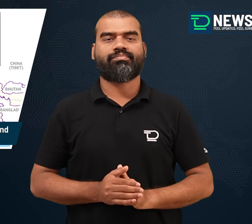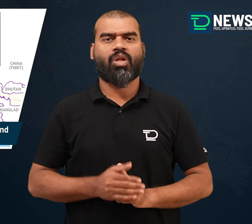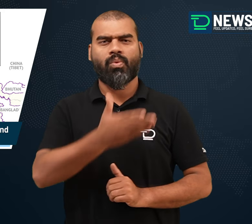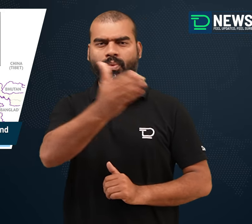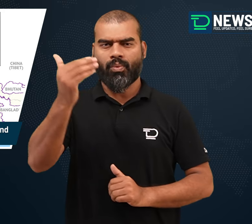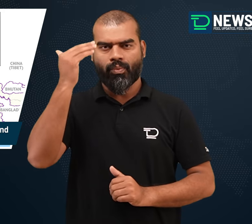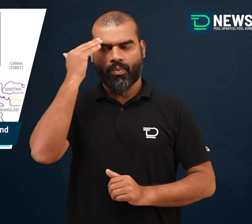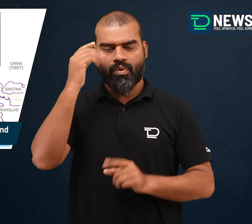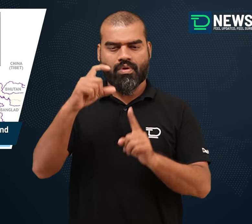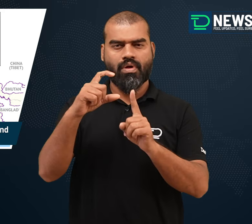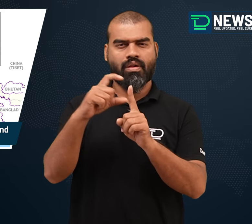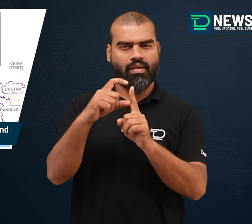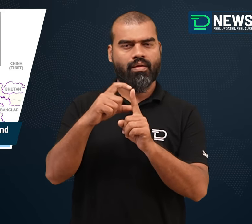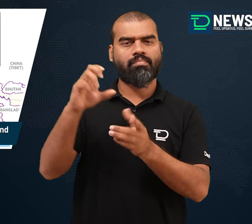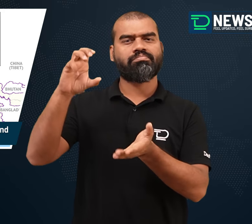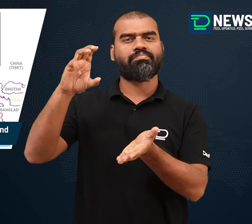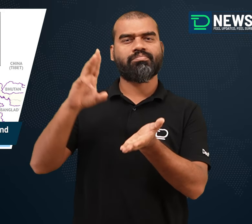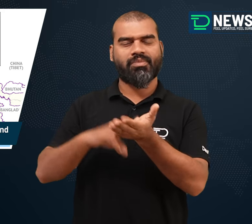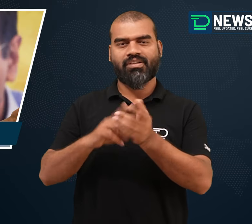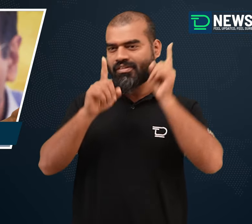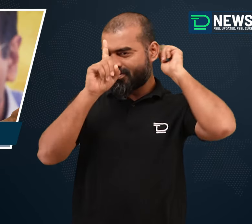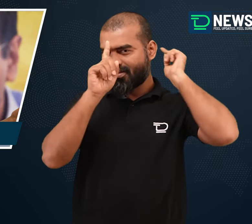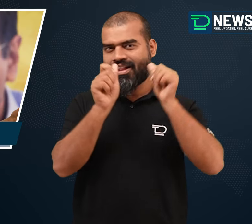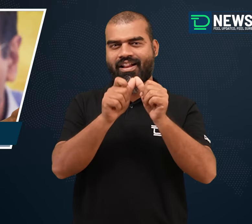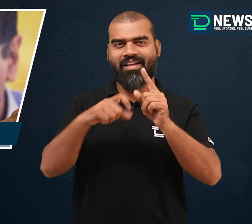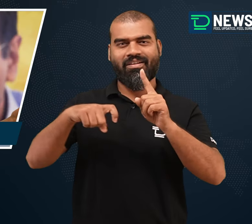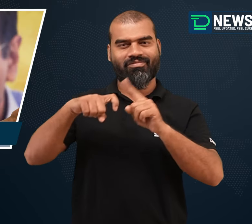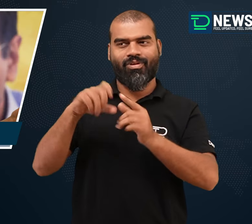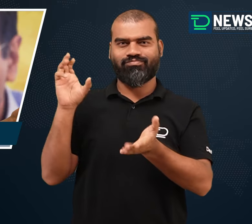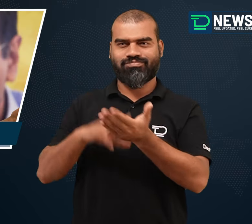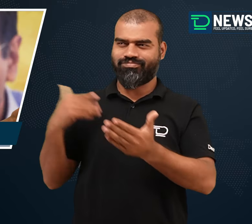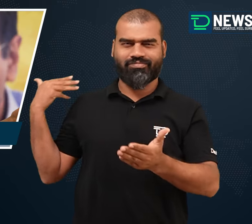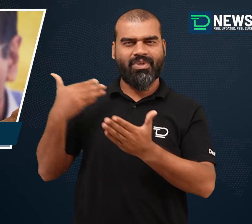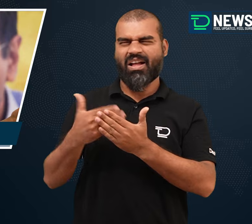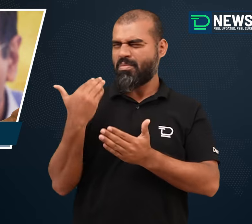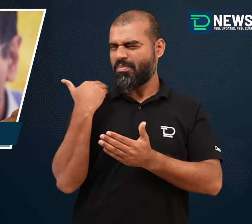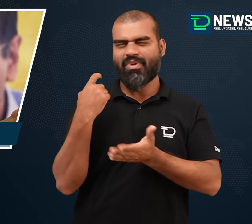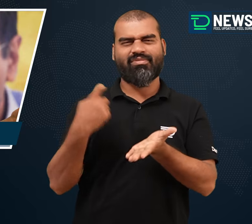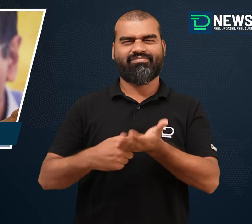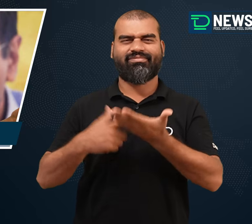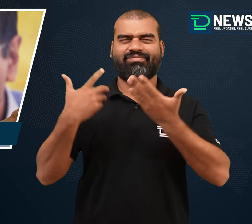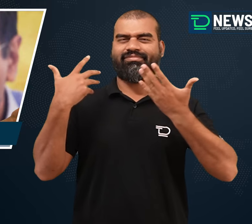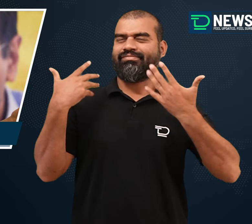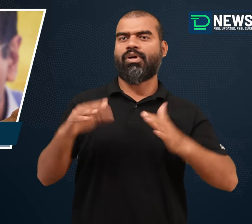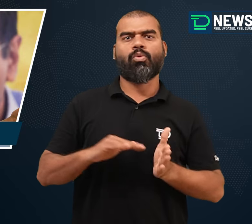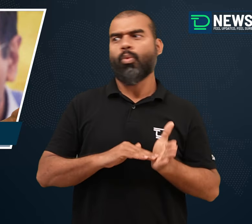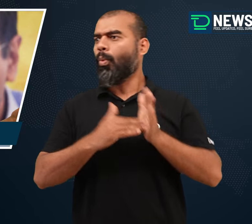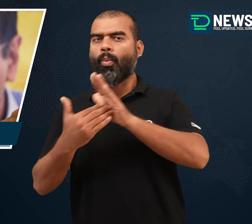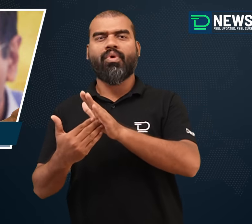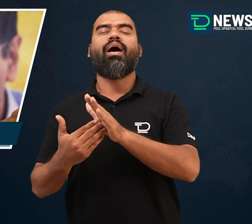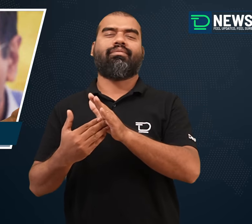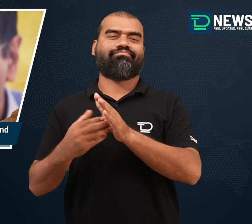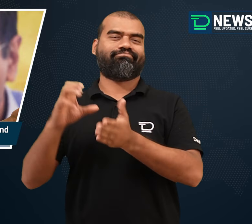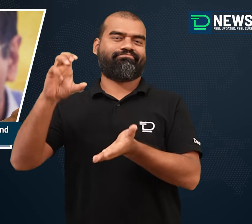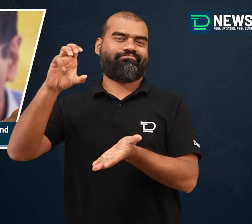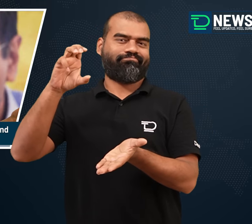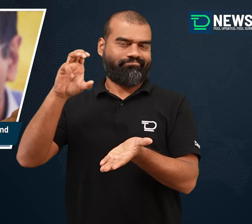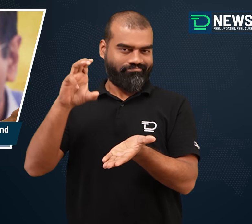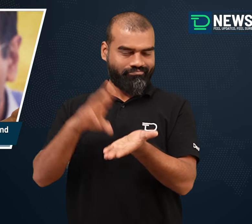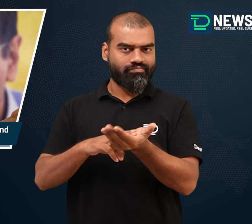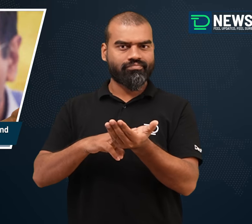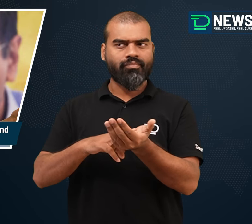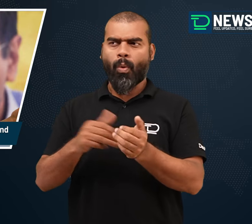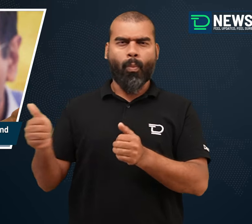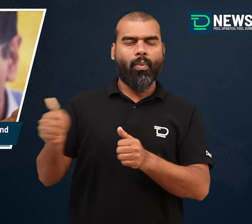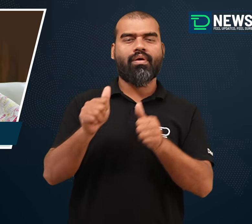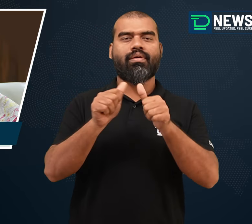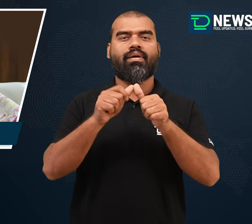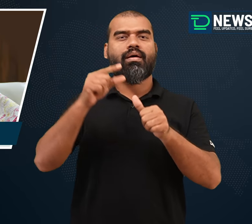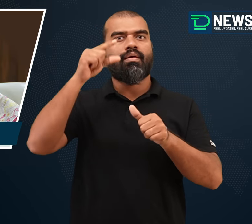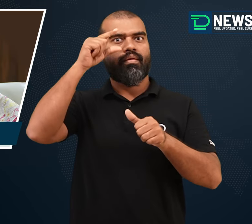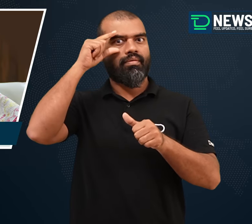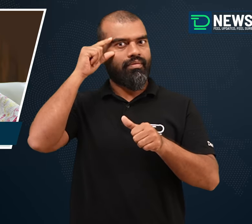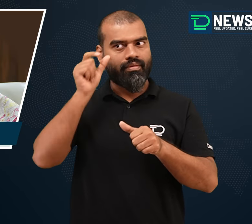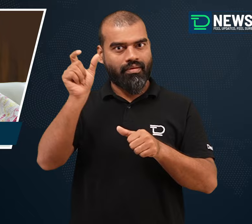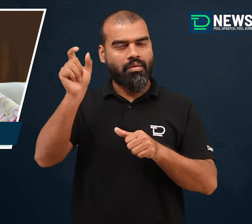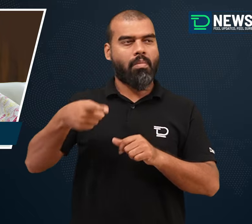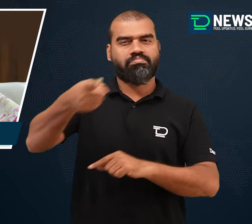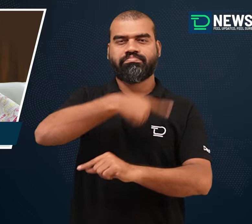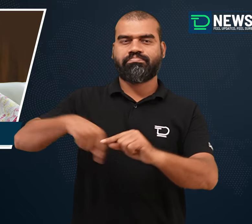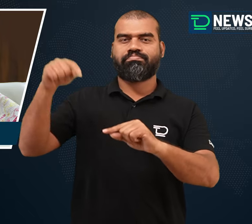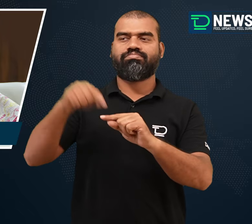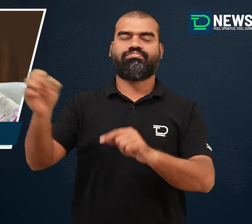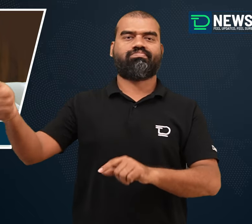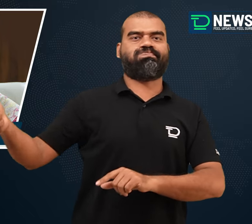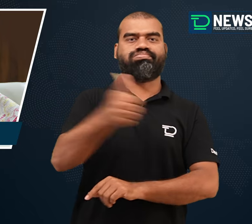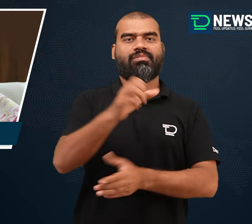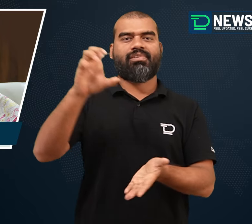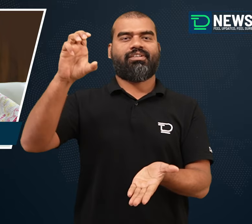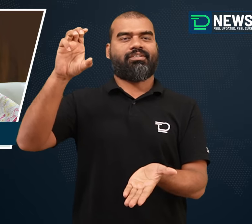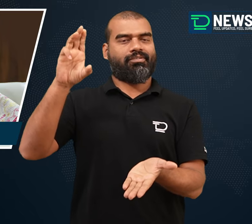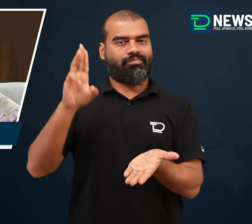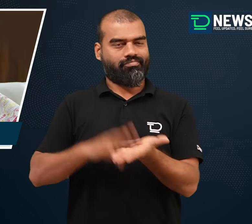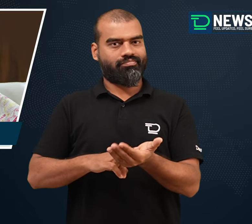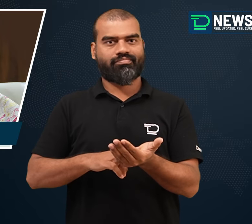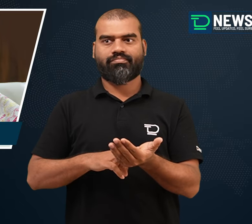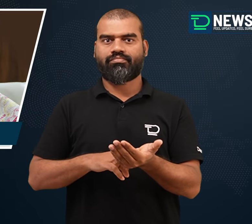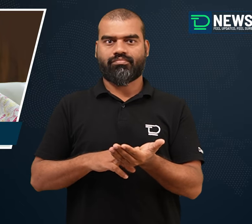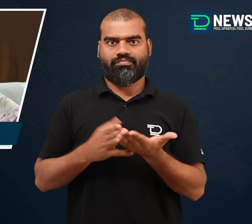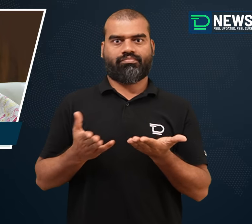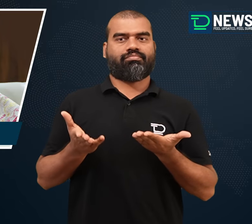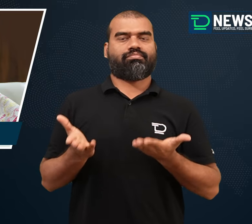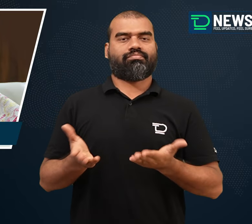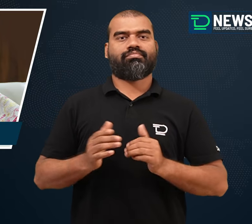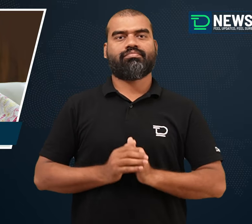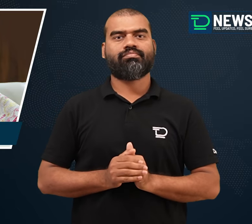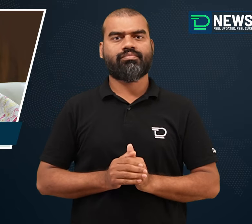We all know that Arvind Kejriwal resigned from the CM position and Atishi was elected as the new CM.